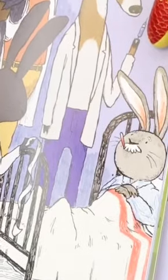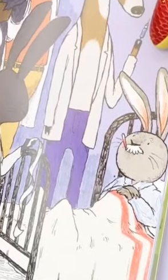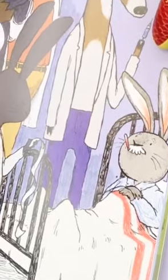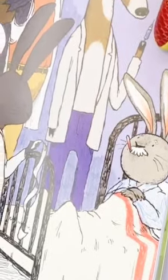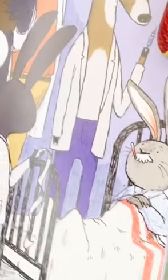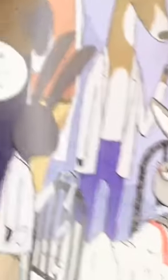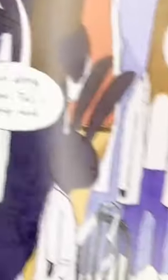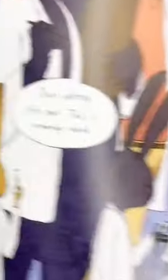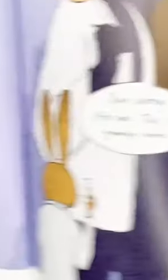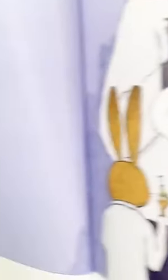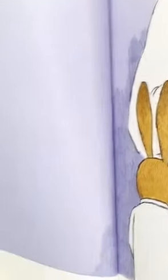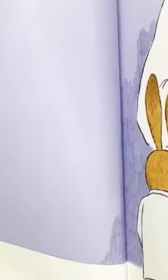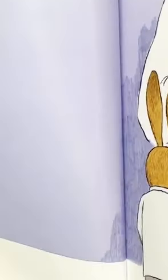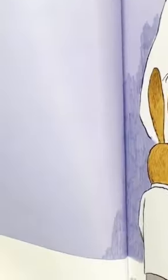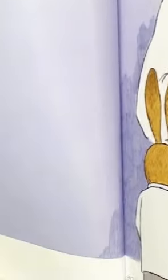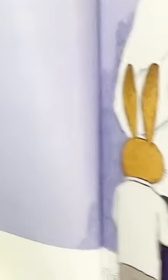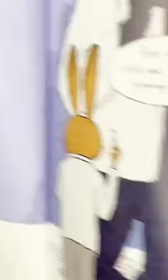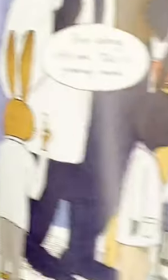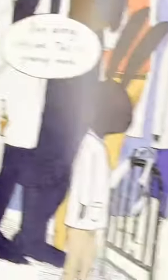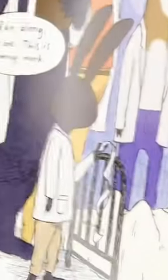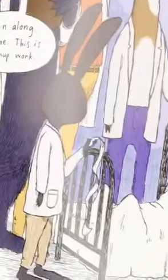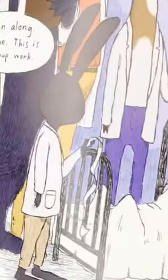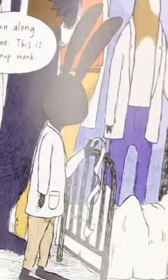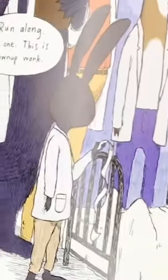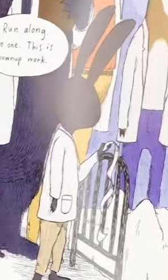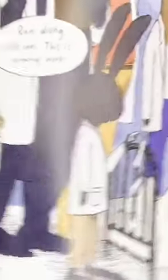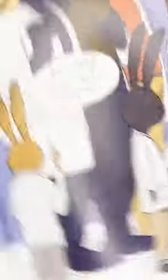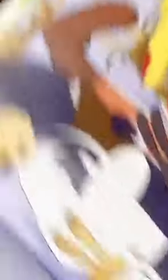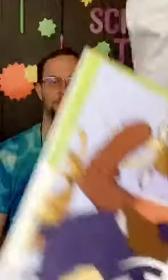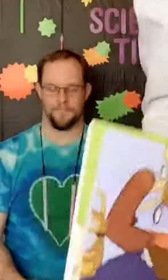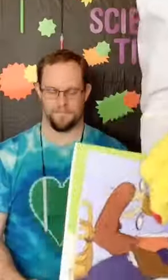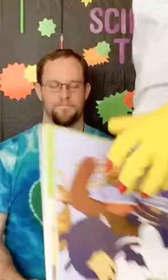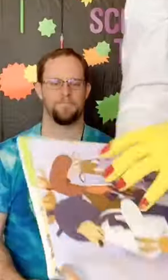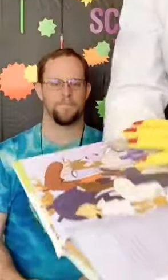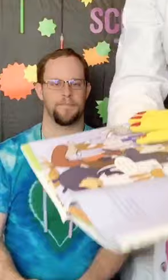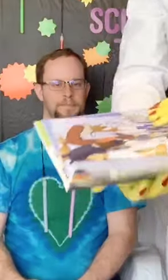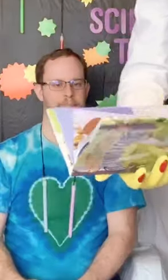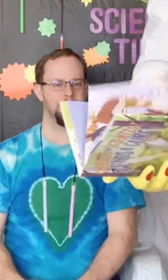sick, but all the doctors are like, hmm, we must